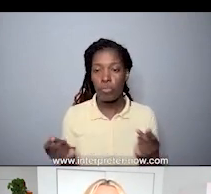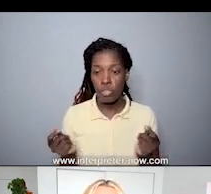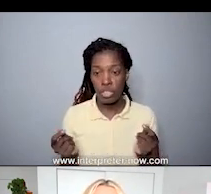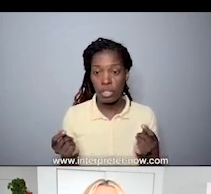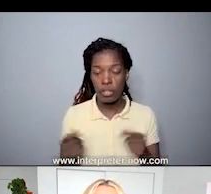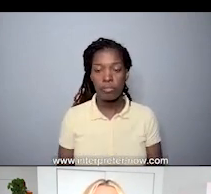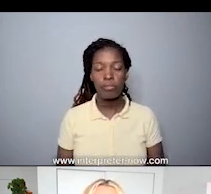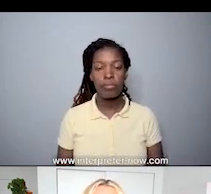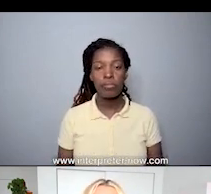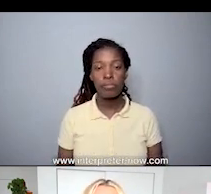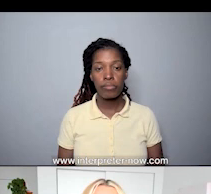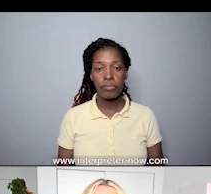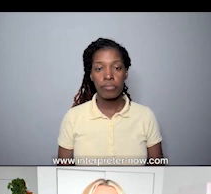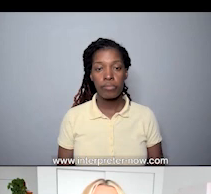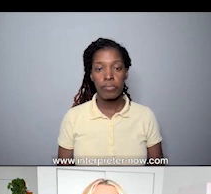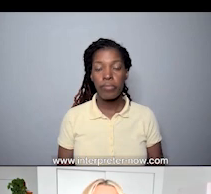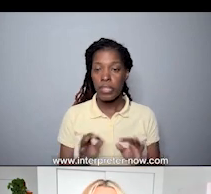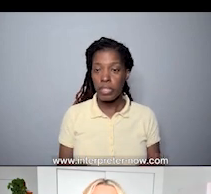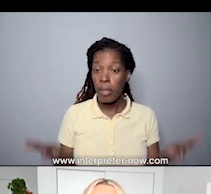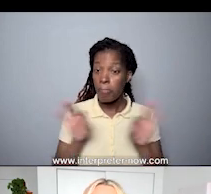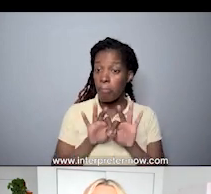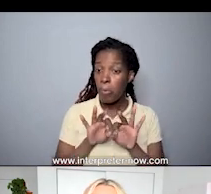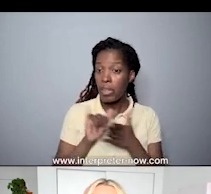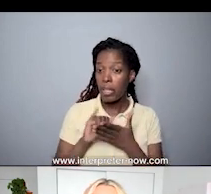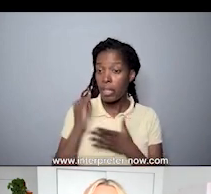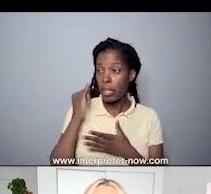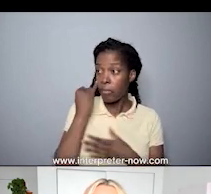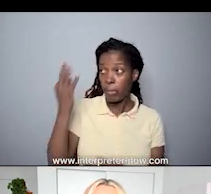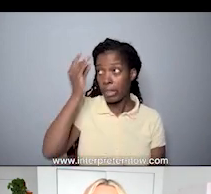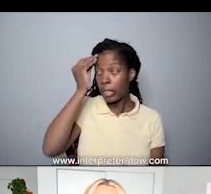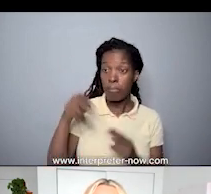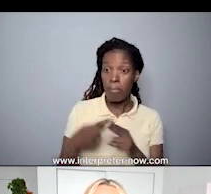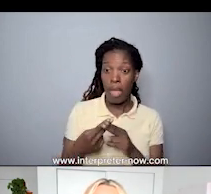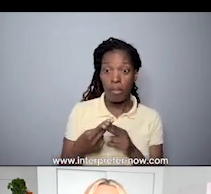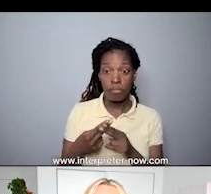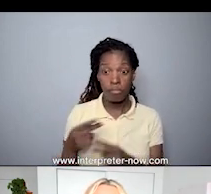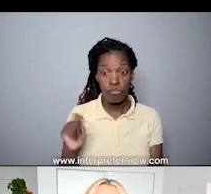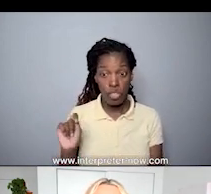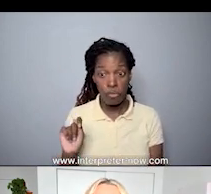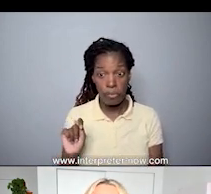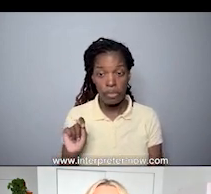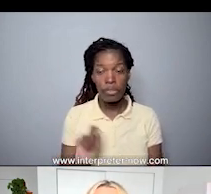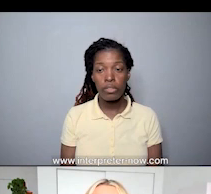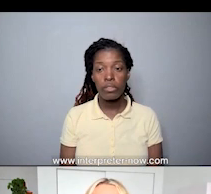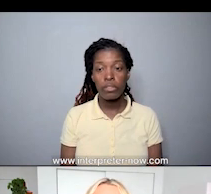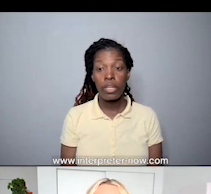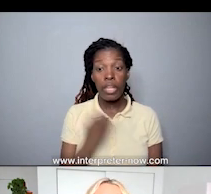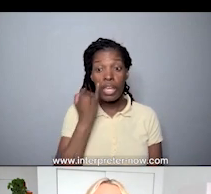It's important that when we're thinking about restrooms, if we make all of our restrooms